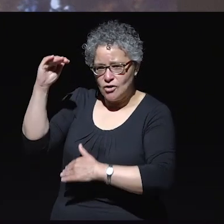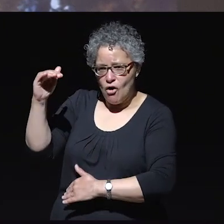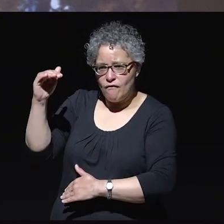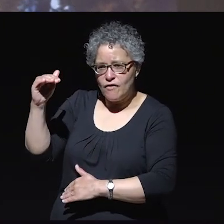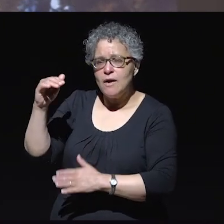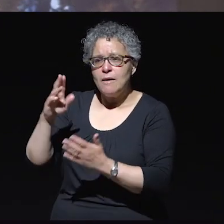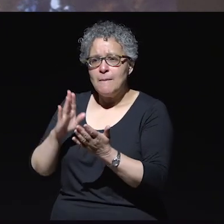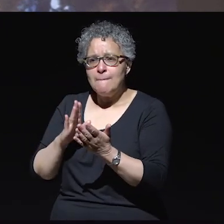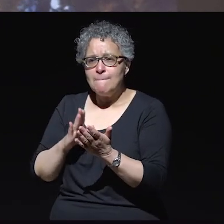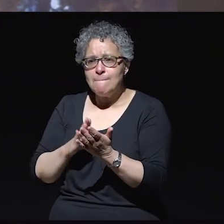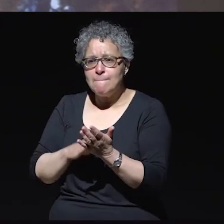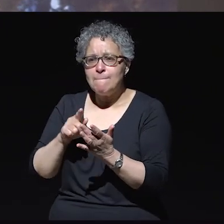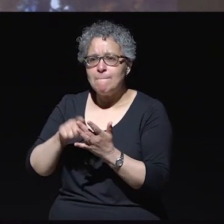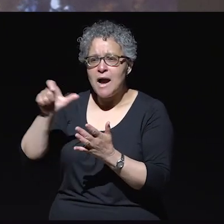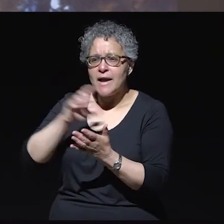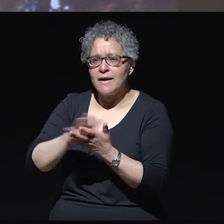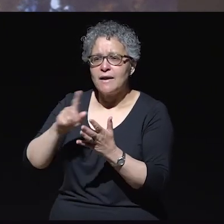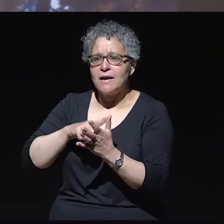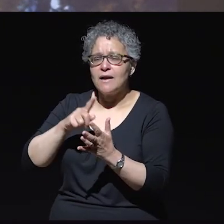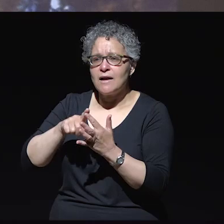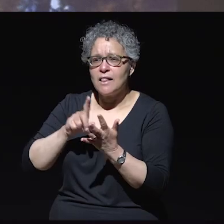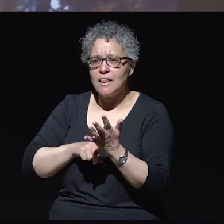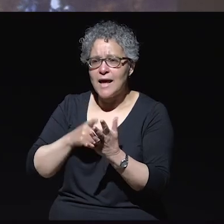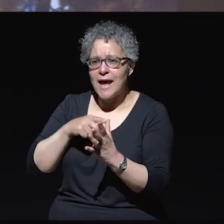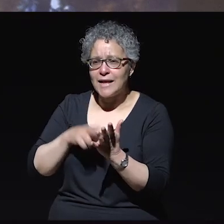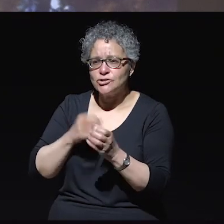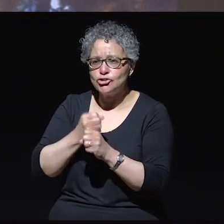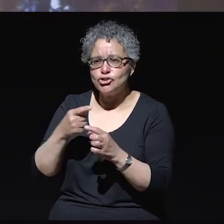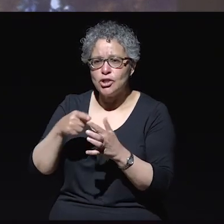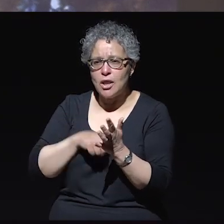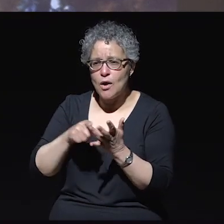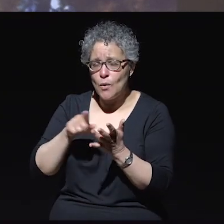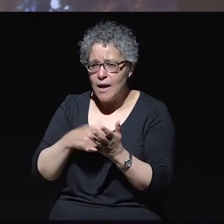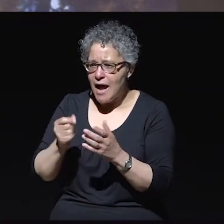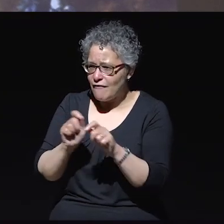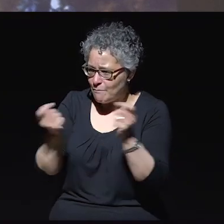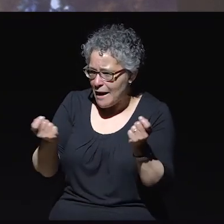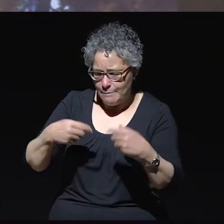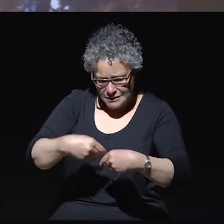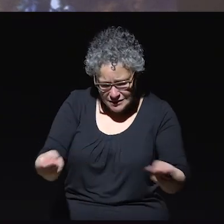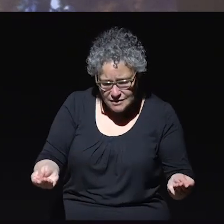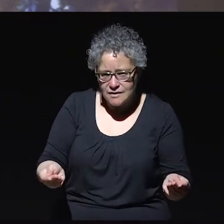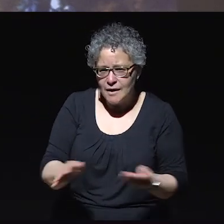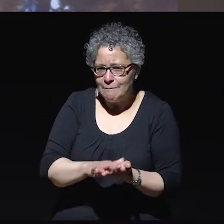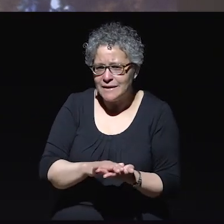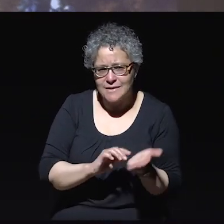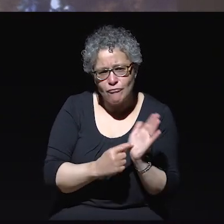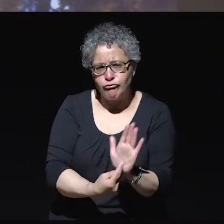and on the table strewn with periodicals and journals and all kinds of indications of his intellectual stature and interests